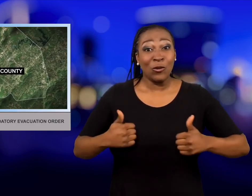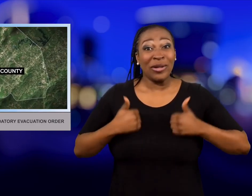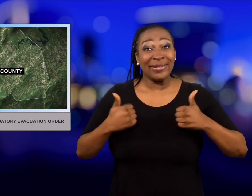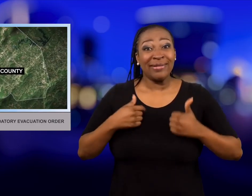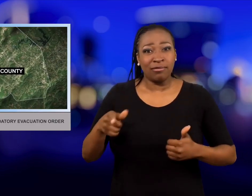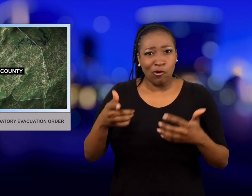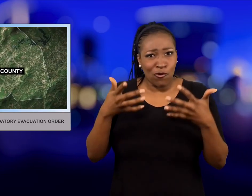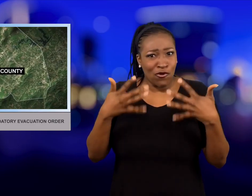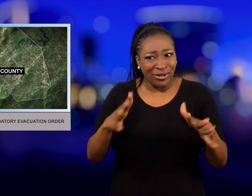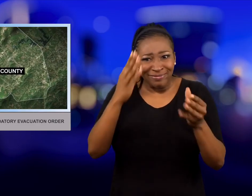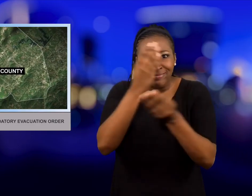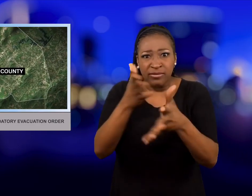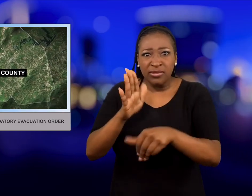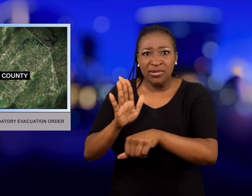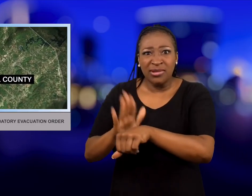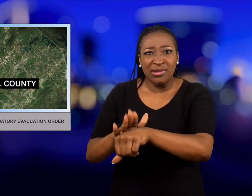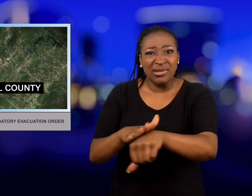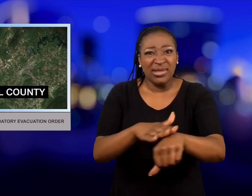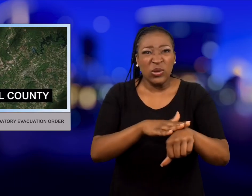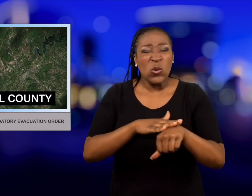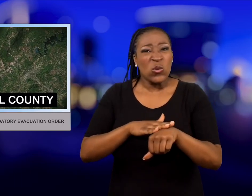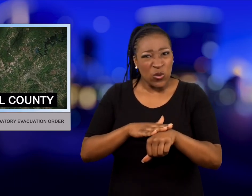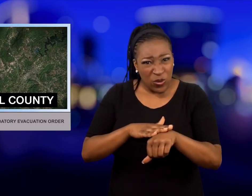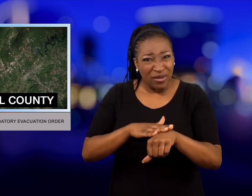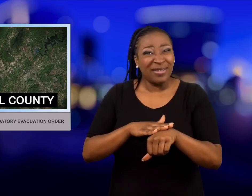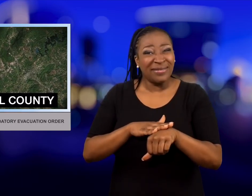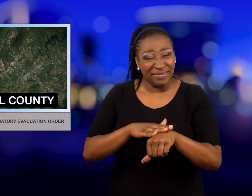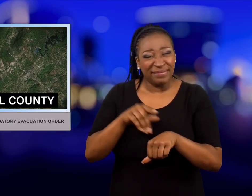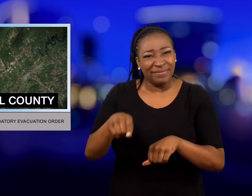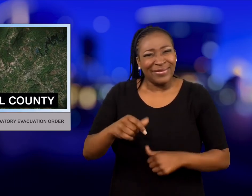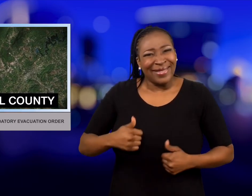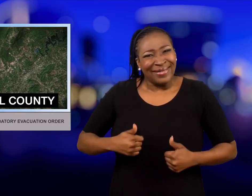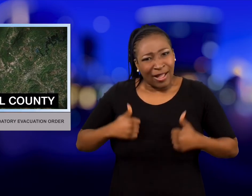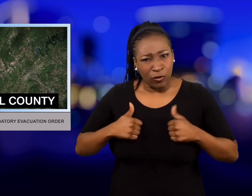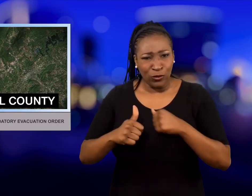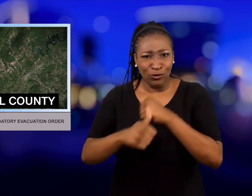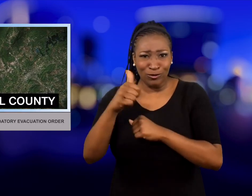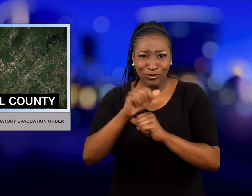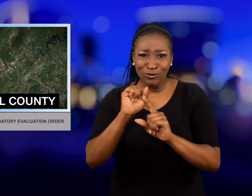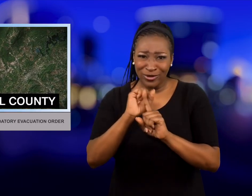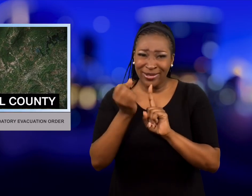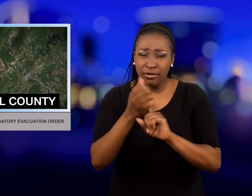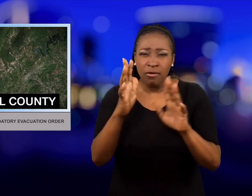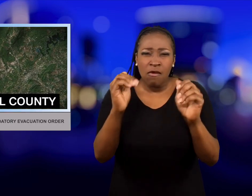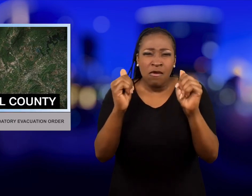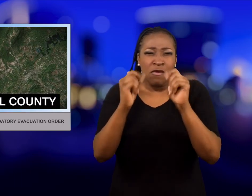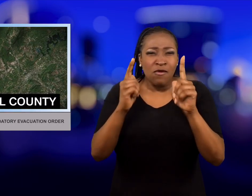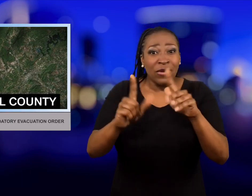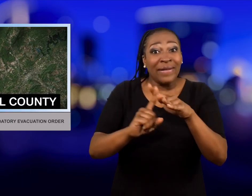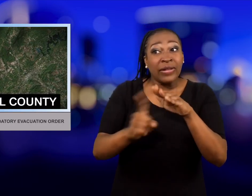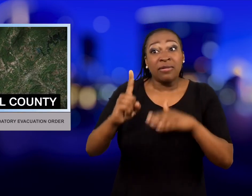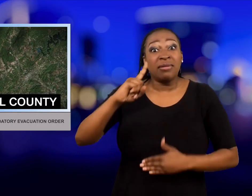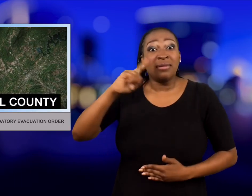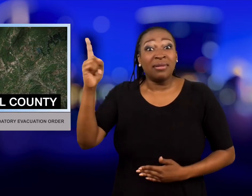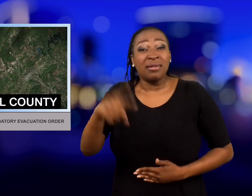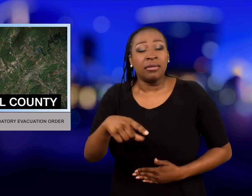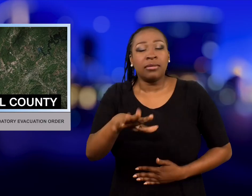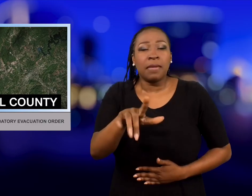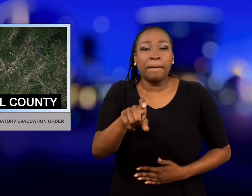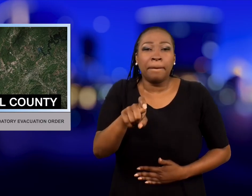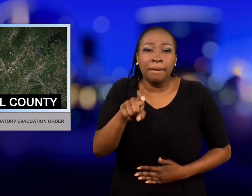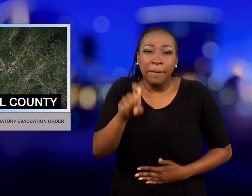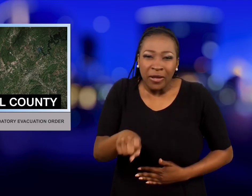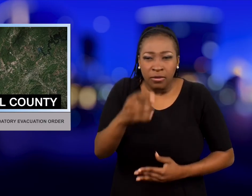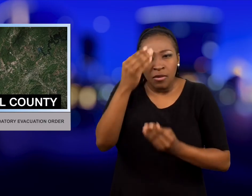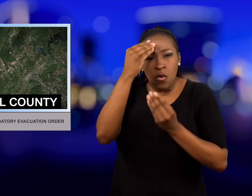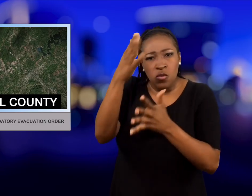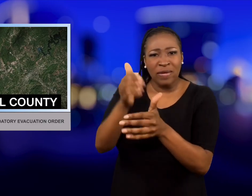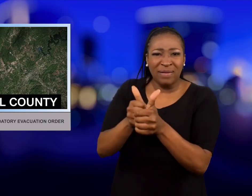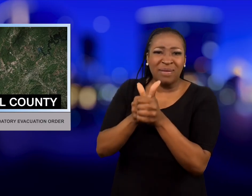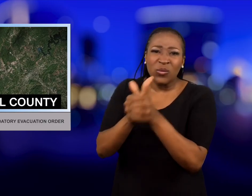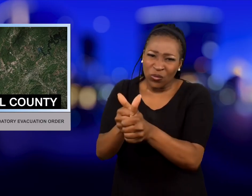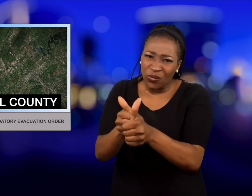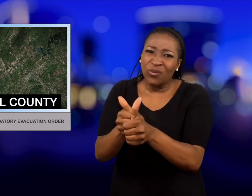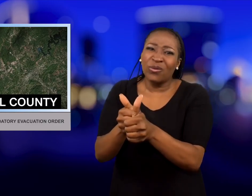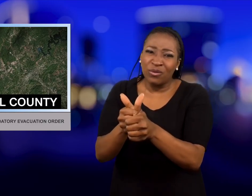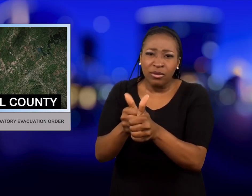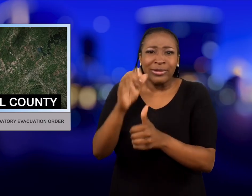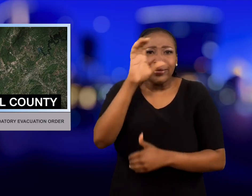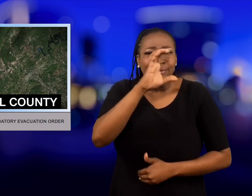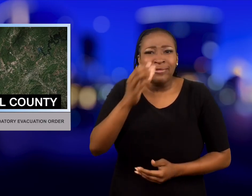Residents have been warned this is a life-threatening situation, obey all evacuation orders and